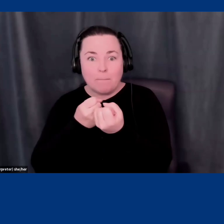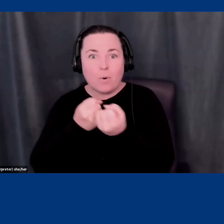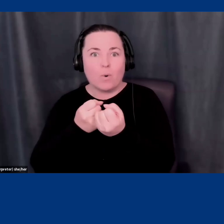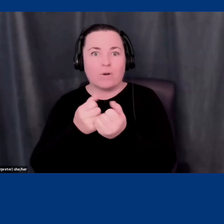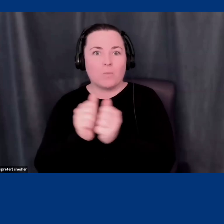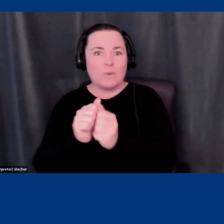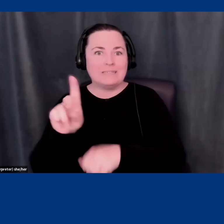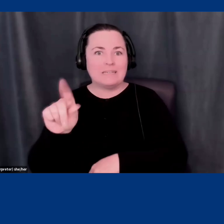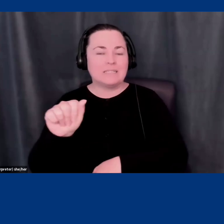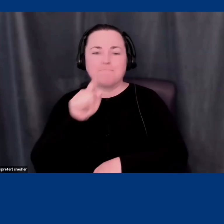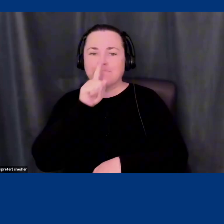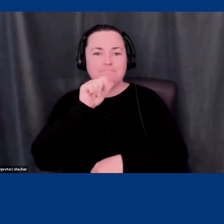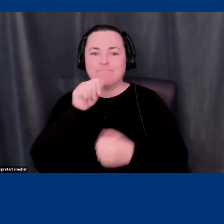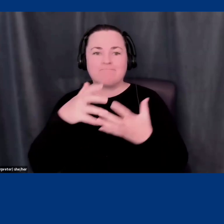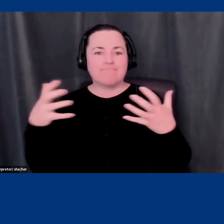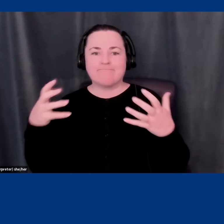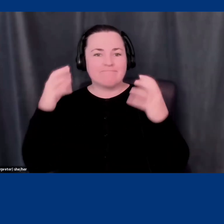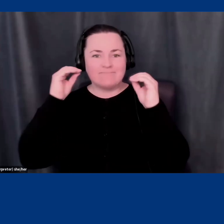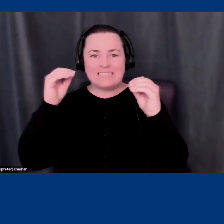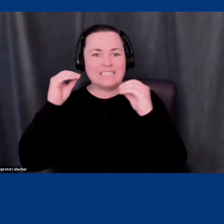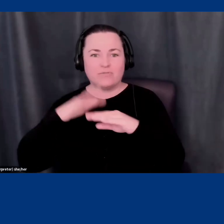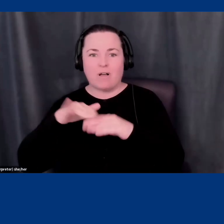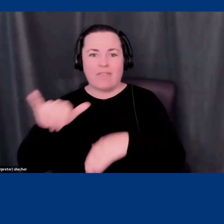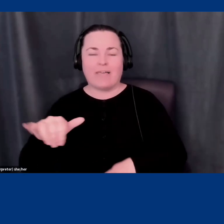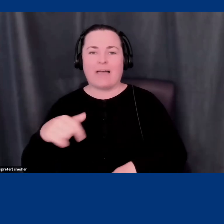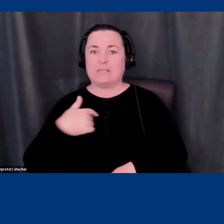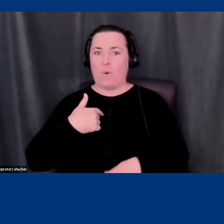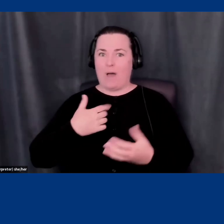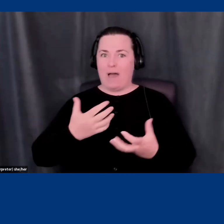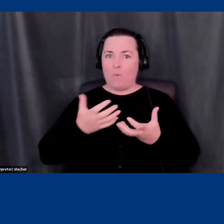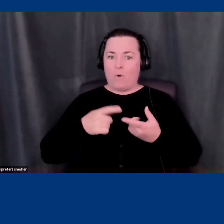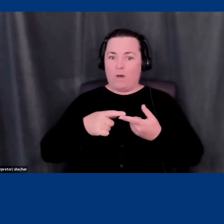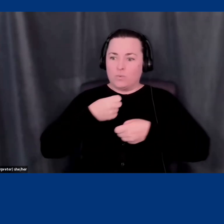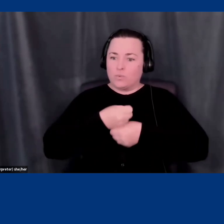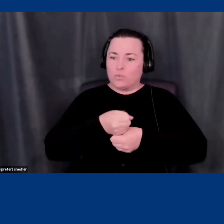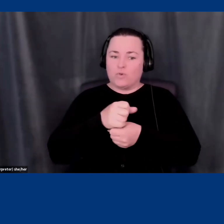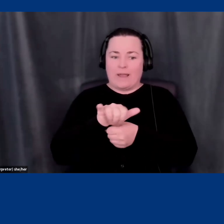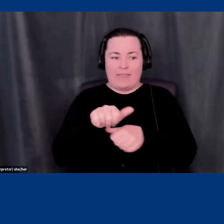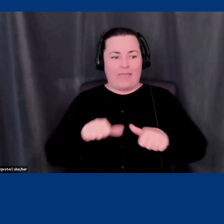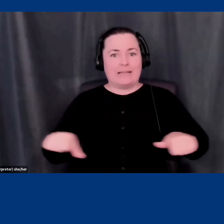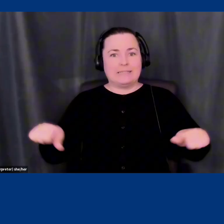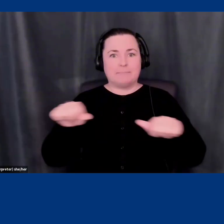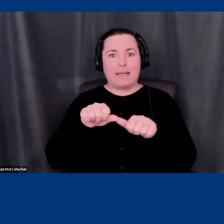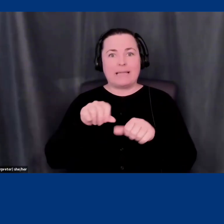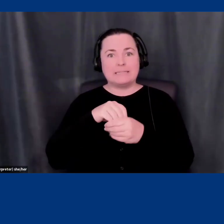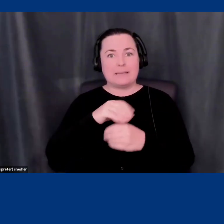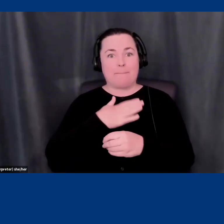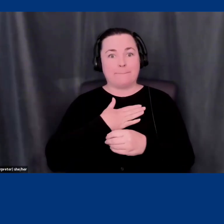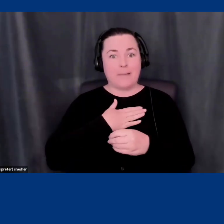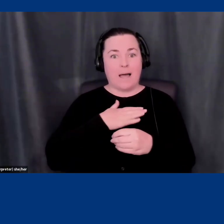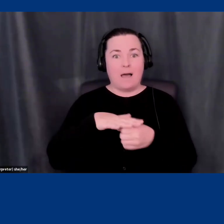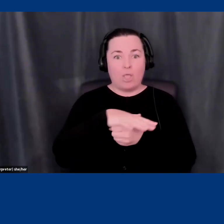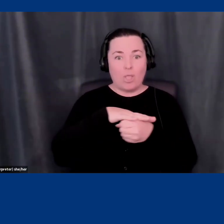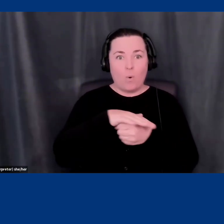space within my local community and being able to allow folks a space where they feel safe and seen